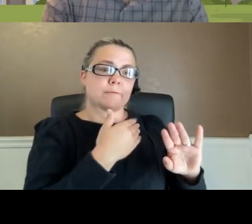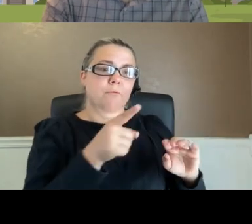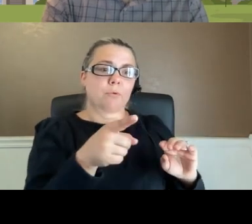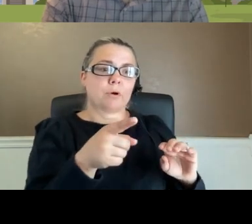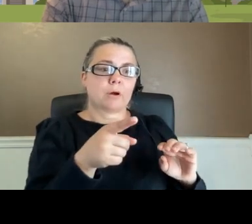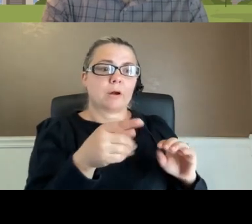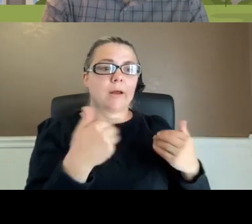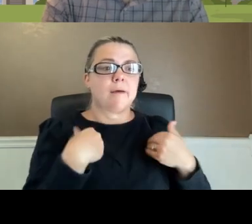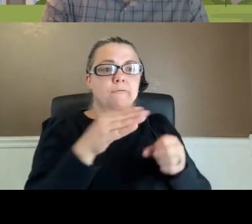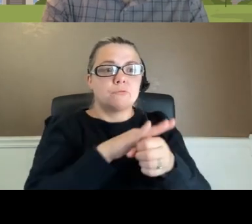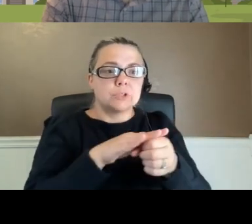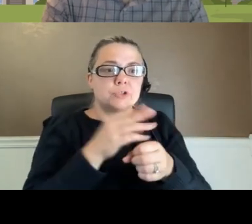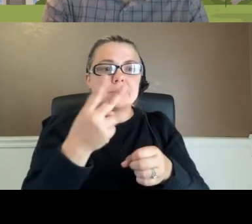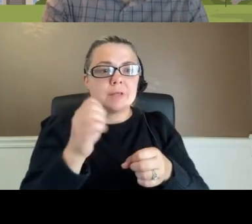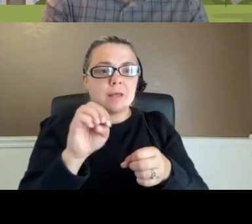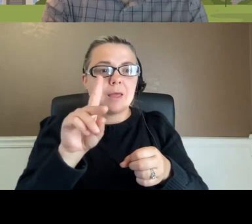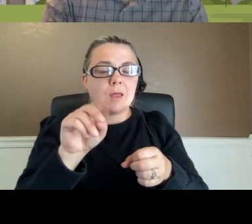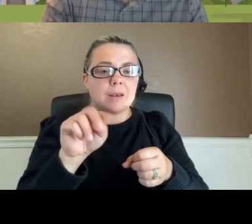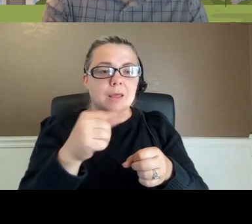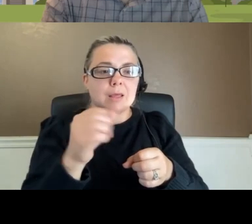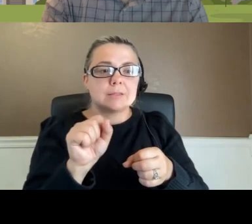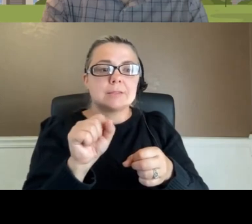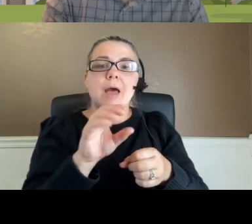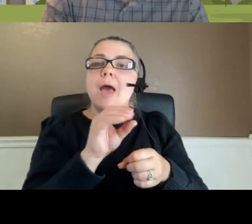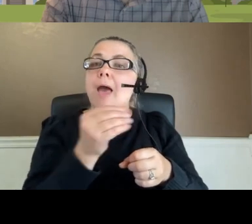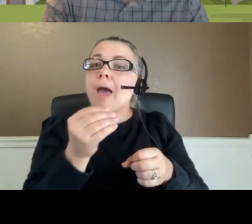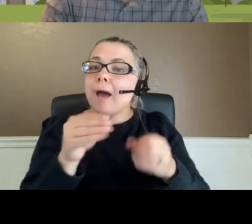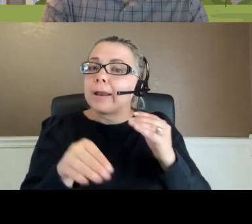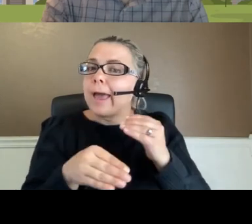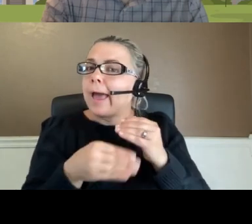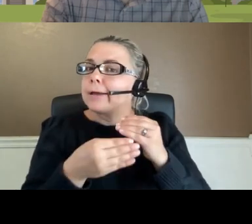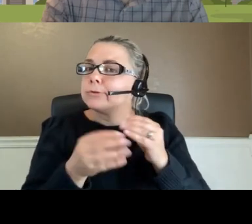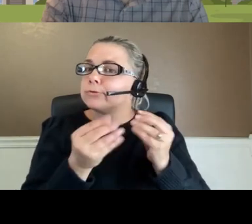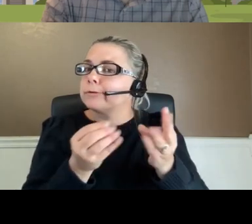just talked about and it actually gives you a little bit of extra information as well. If you